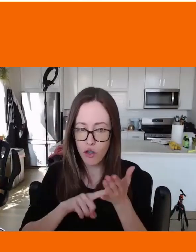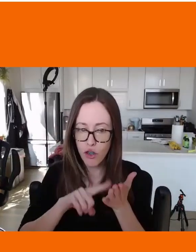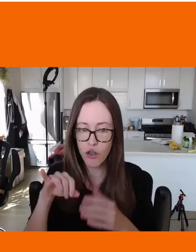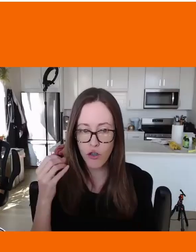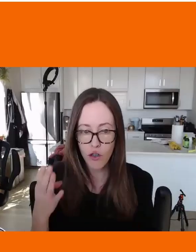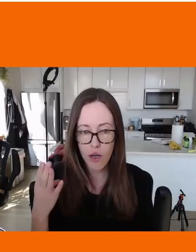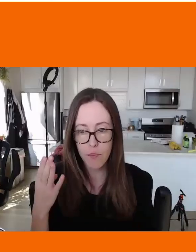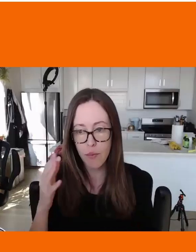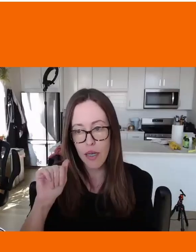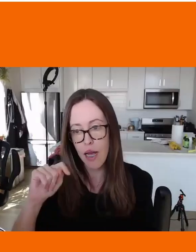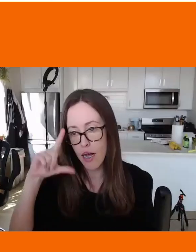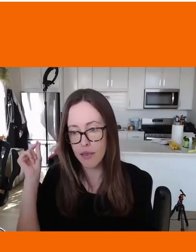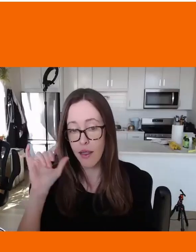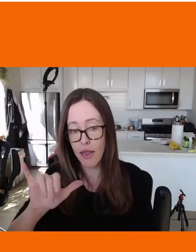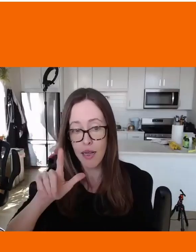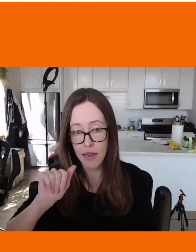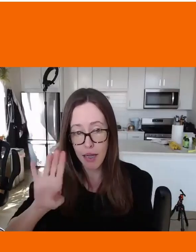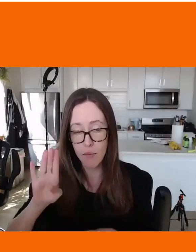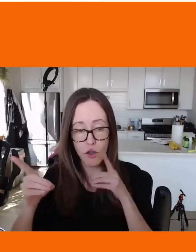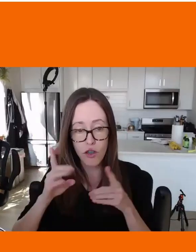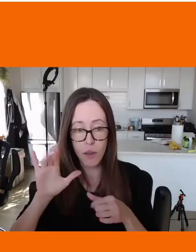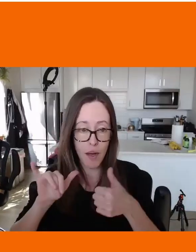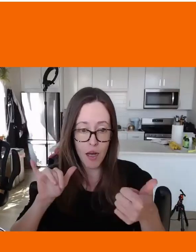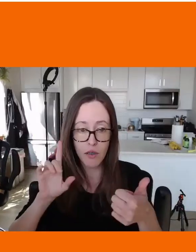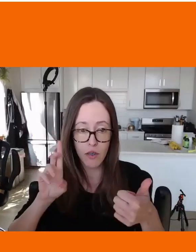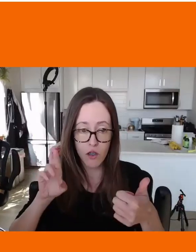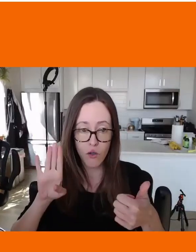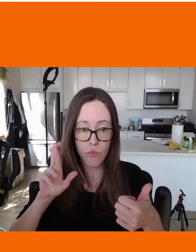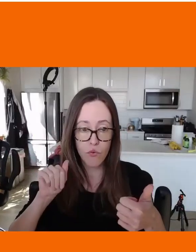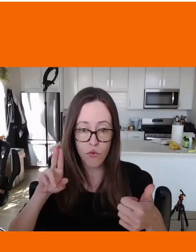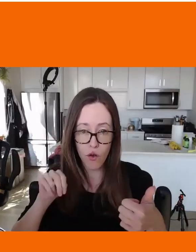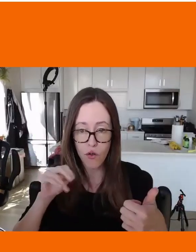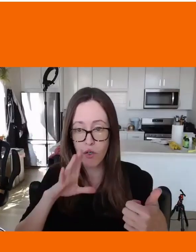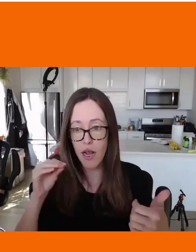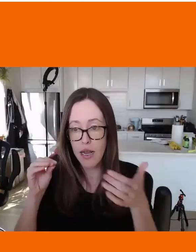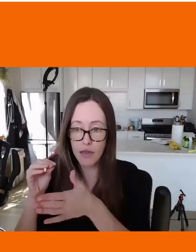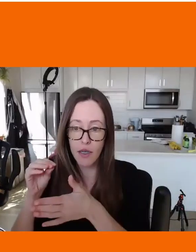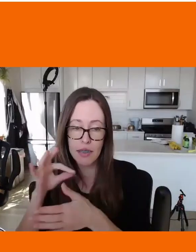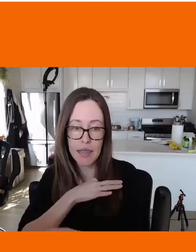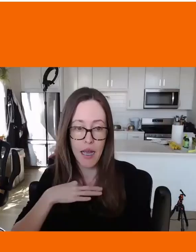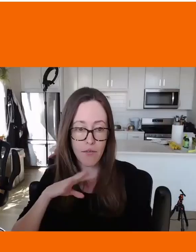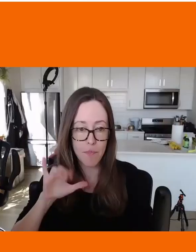This is a picture from my first research job at Gallaudet. The lab was directed by Dr. Derek Braun, who's on the left,